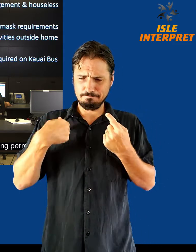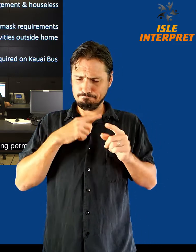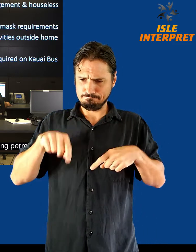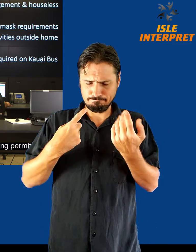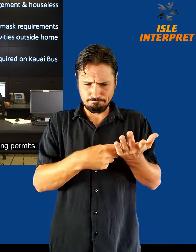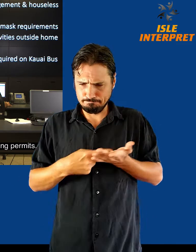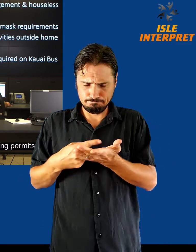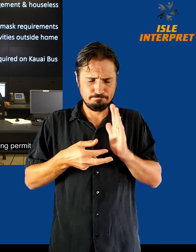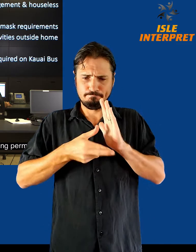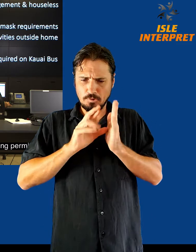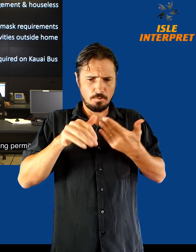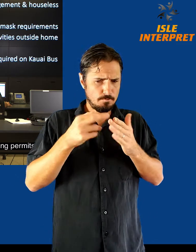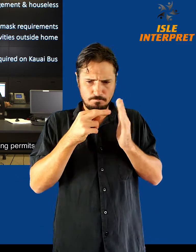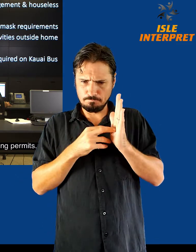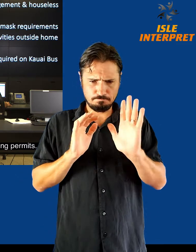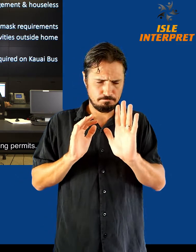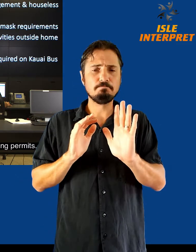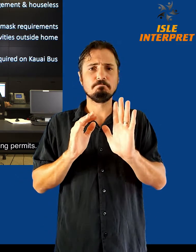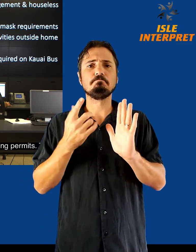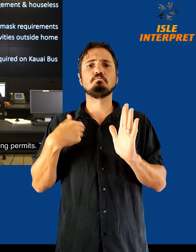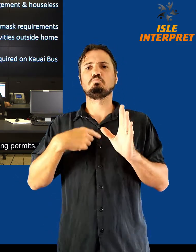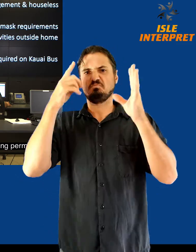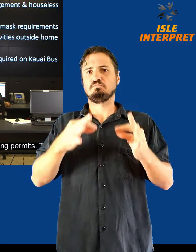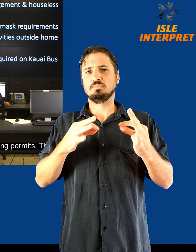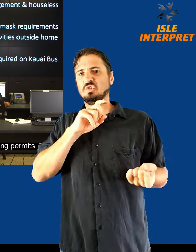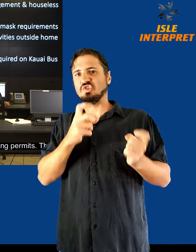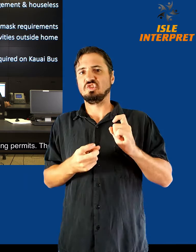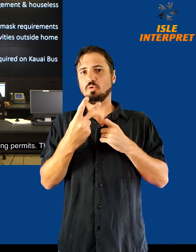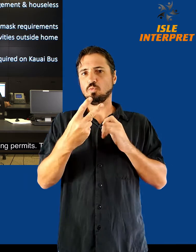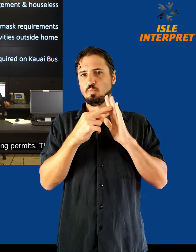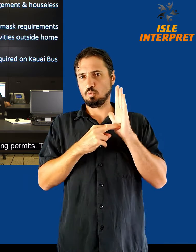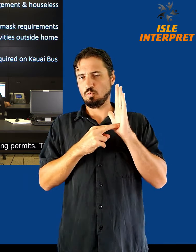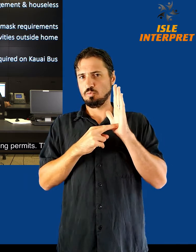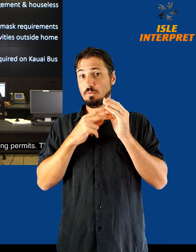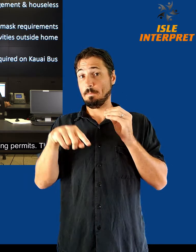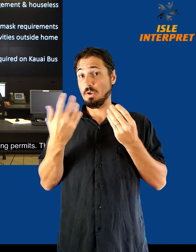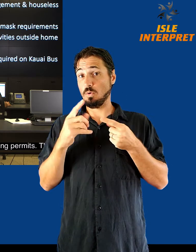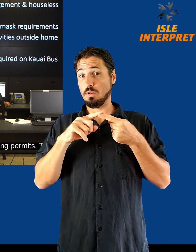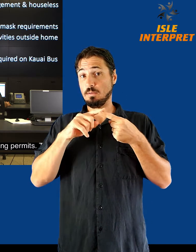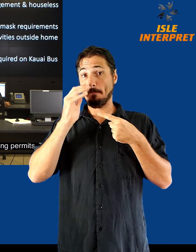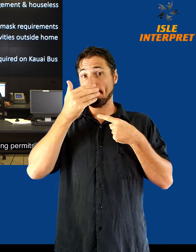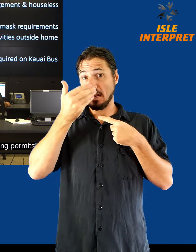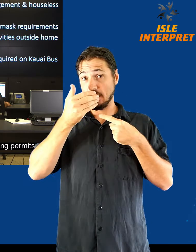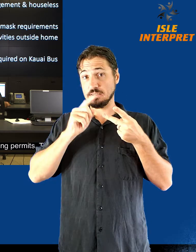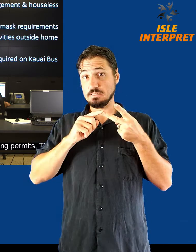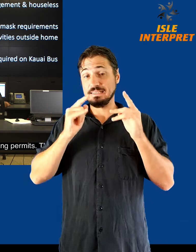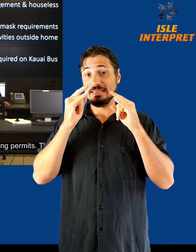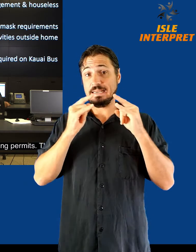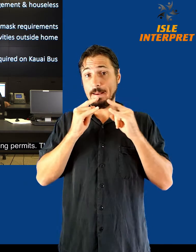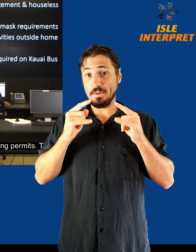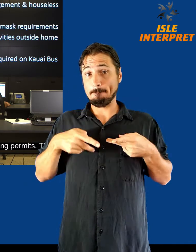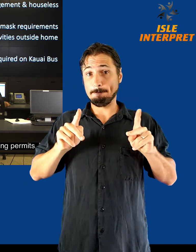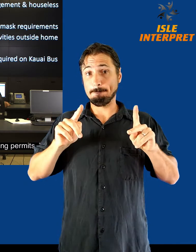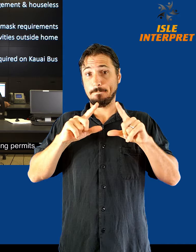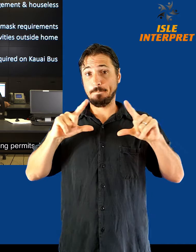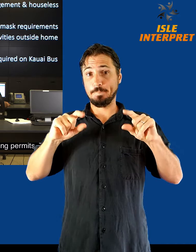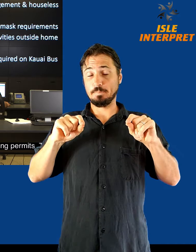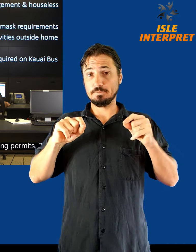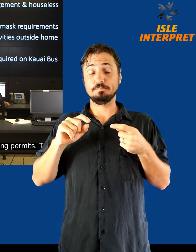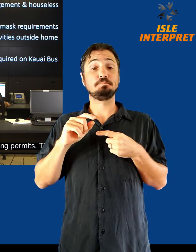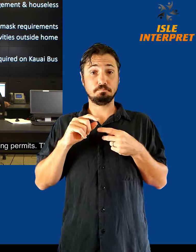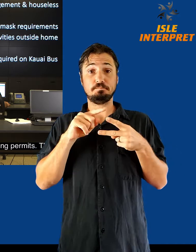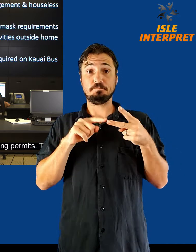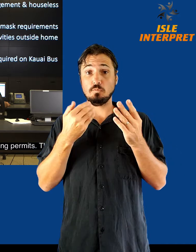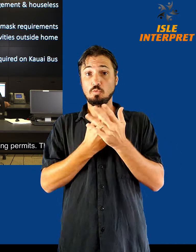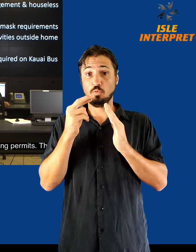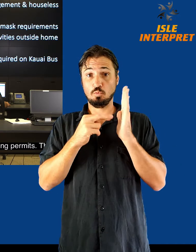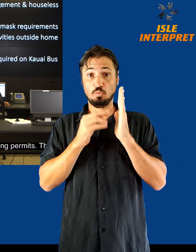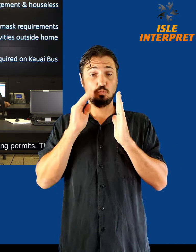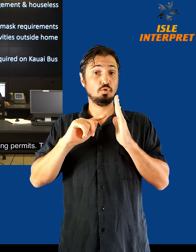We are announcing two adjustments to the Rules, related to masks and camping permits. These two Rules will go into effect at 5 a.m. on Tuesday, April 14.